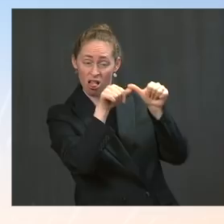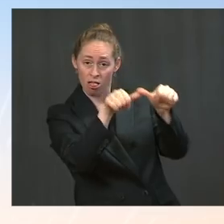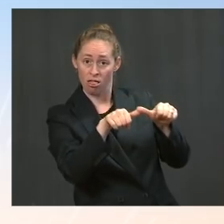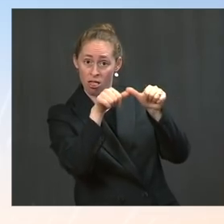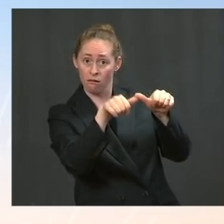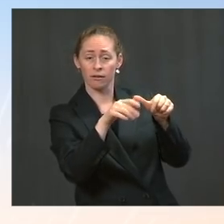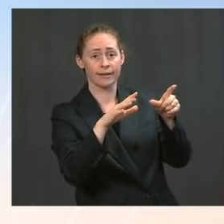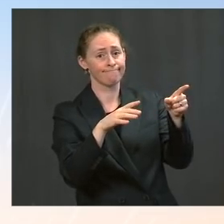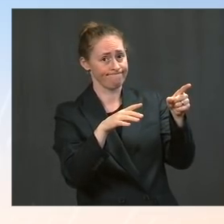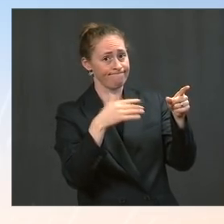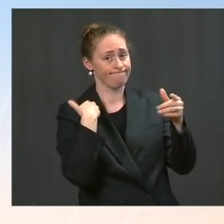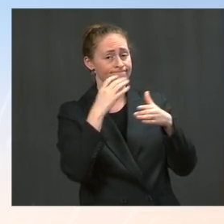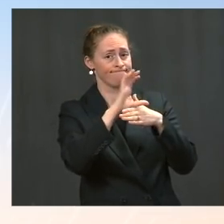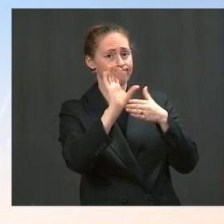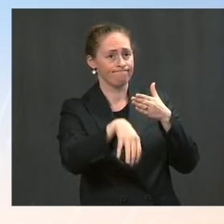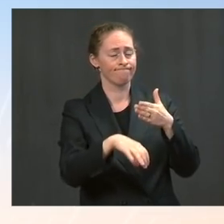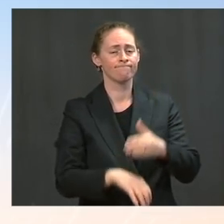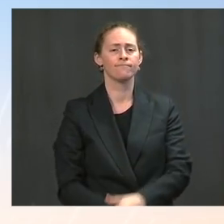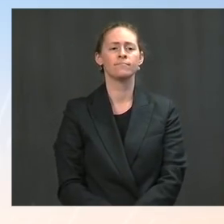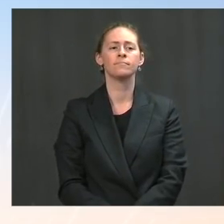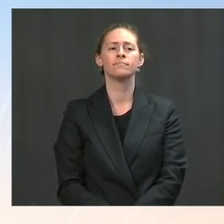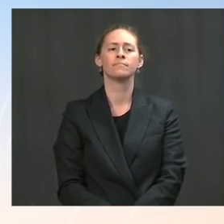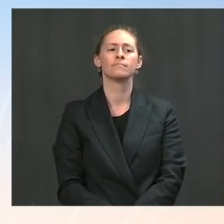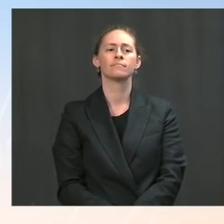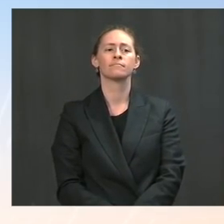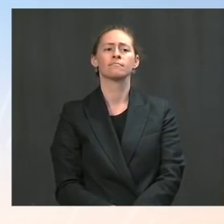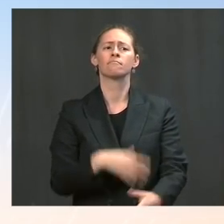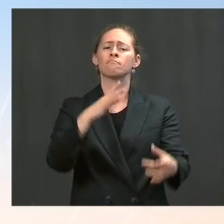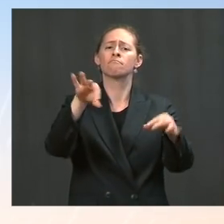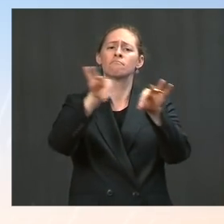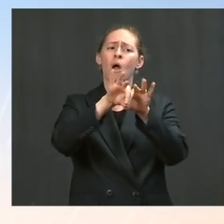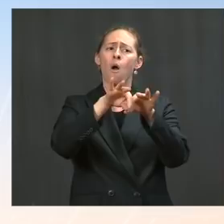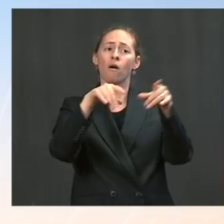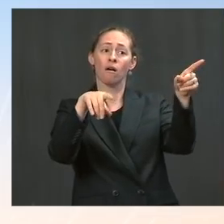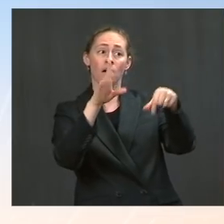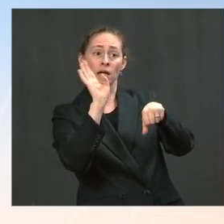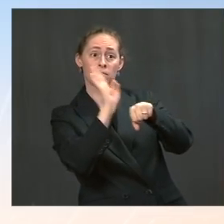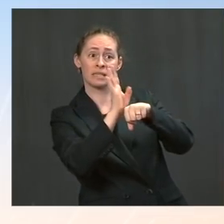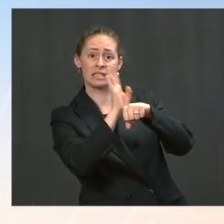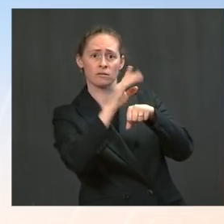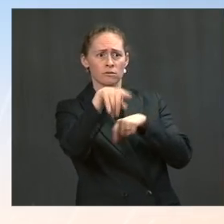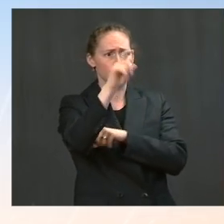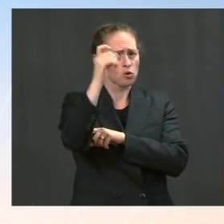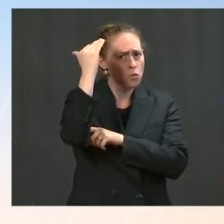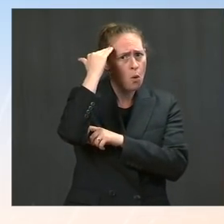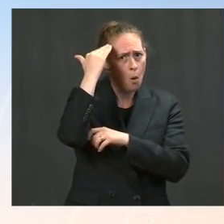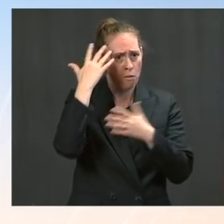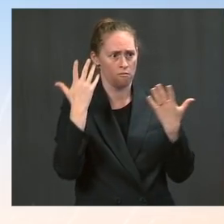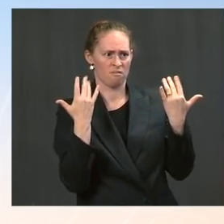The bottom line is that businesses should be aware that the risks faced in mainland China are now increasingly present in Hong Kong.